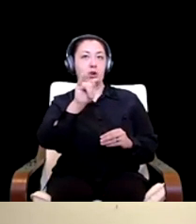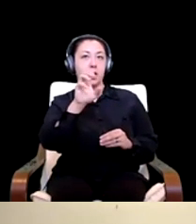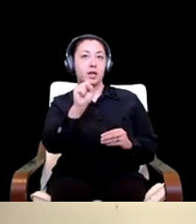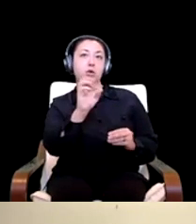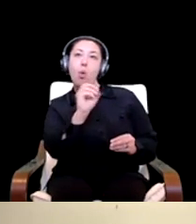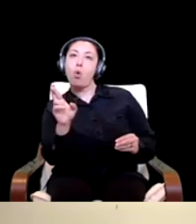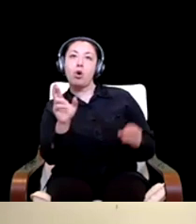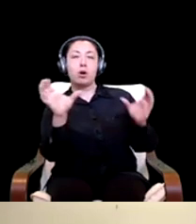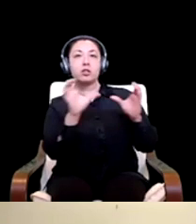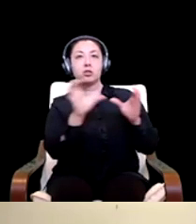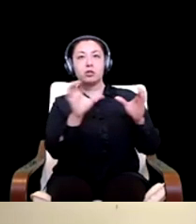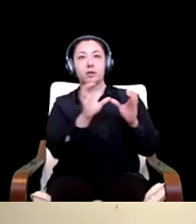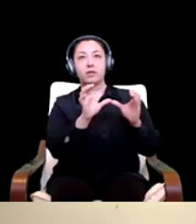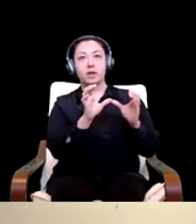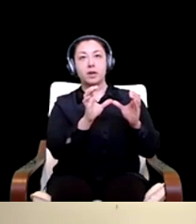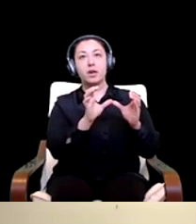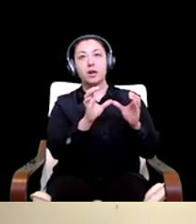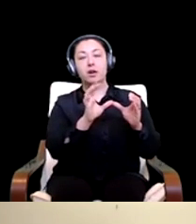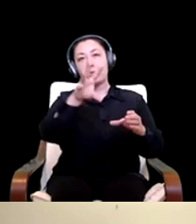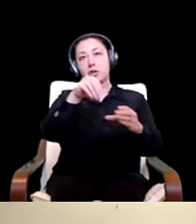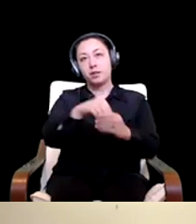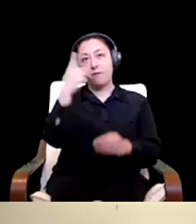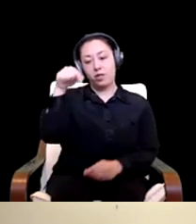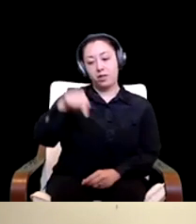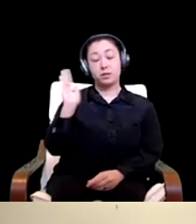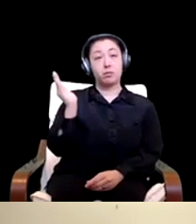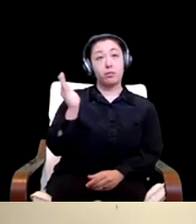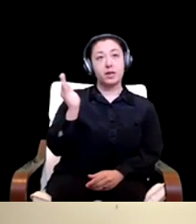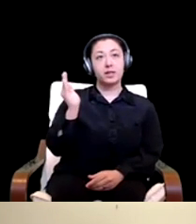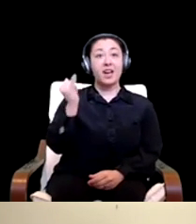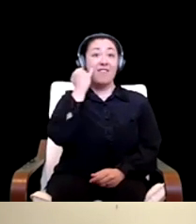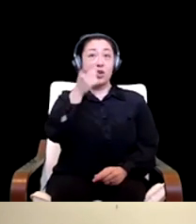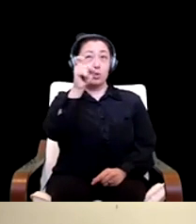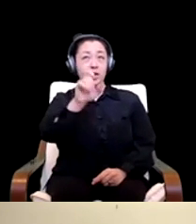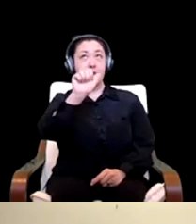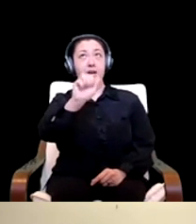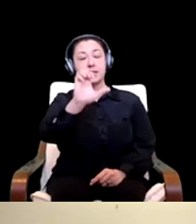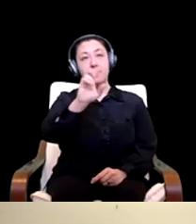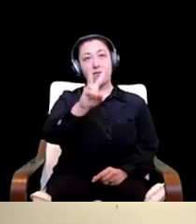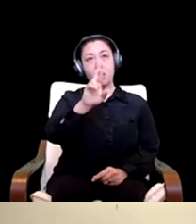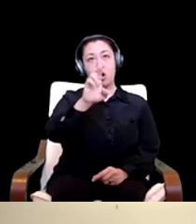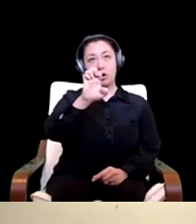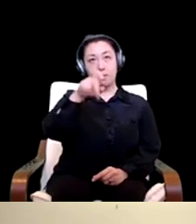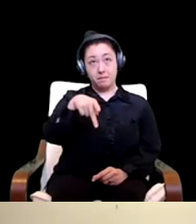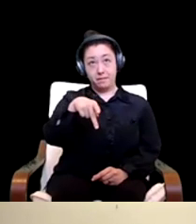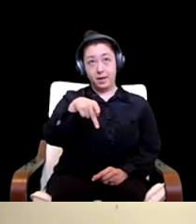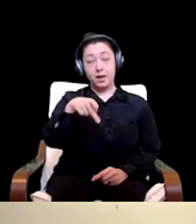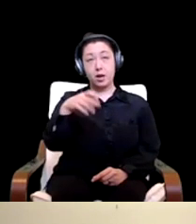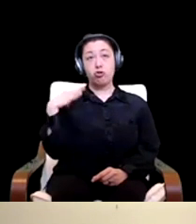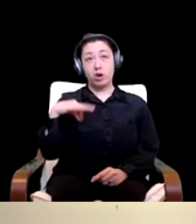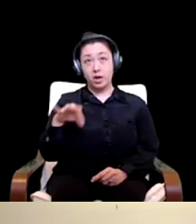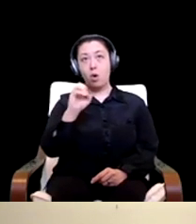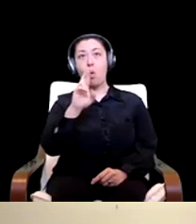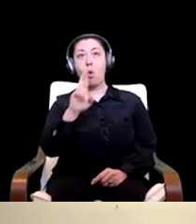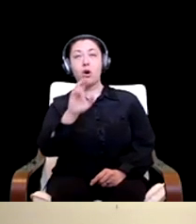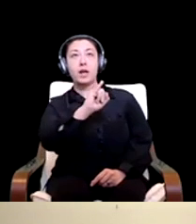for this presentation. If you want ACVREP or Illinois professional development credits